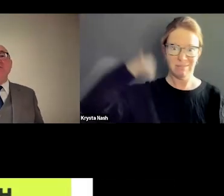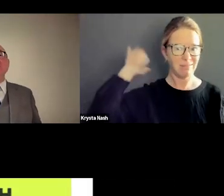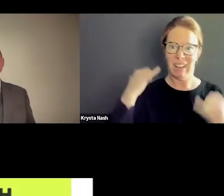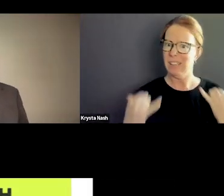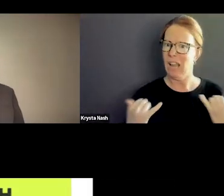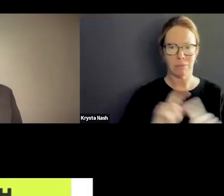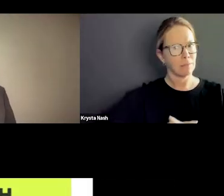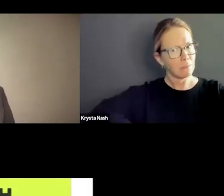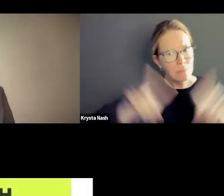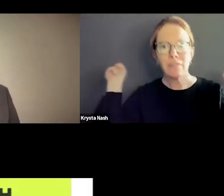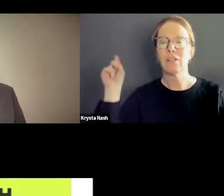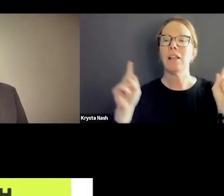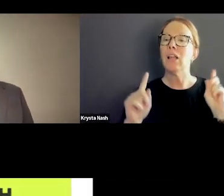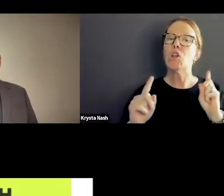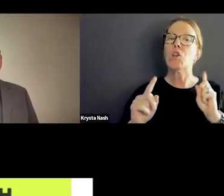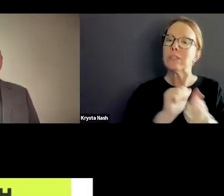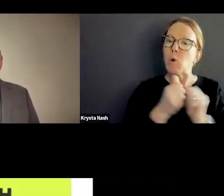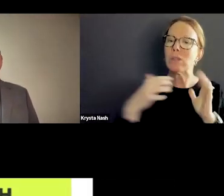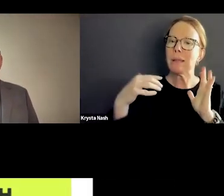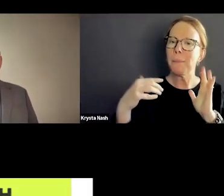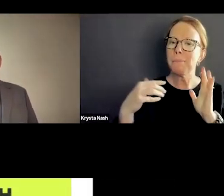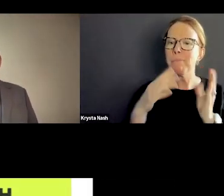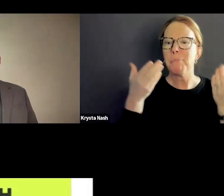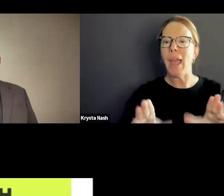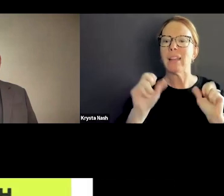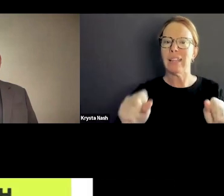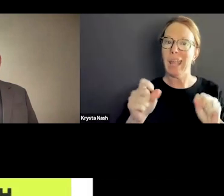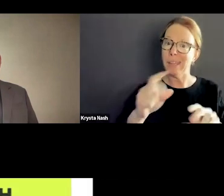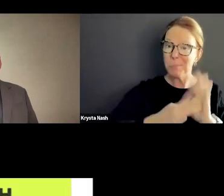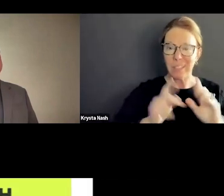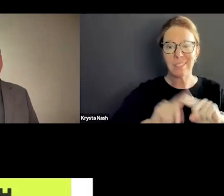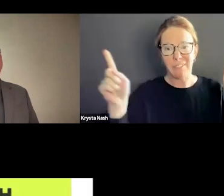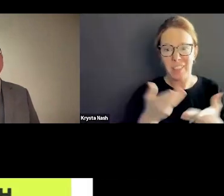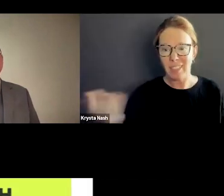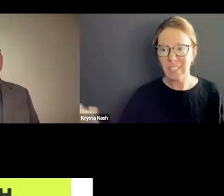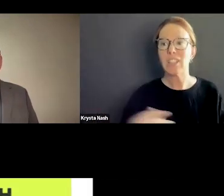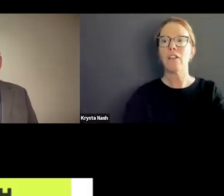because sports betting can mean many things to many different individuals. So this is how we defined it for just our study.